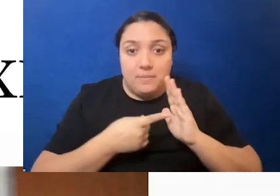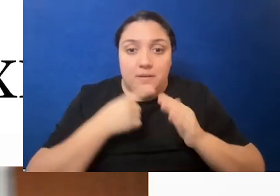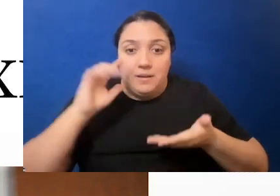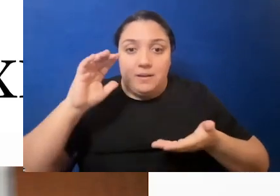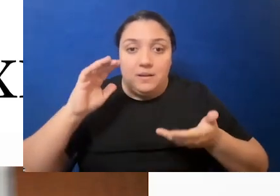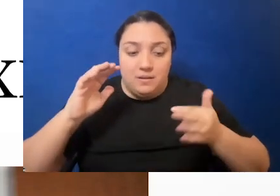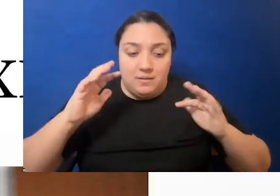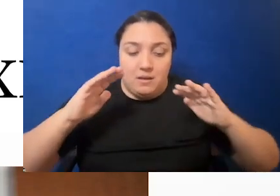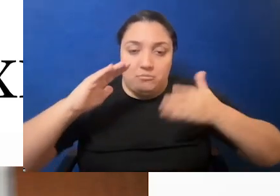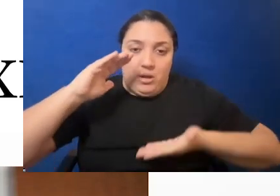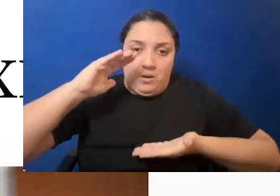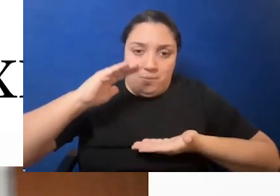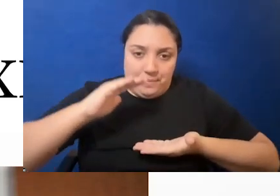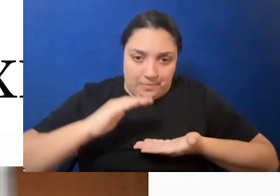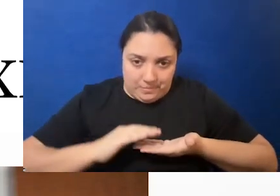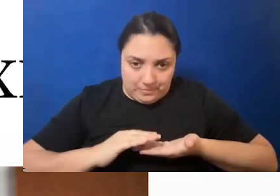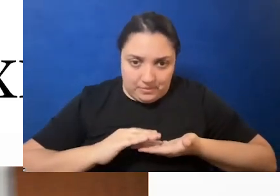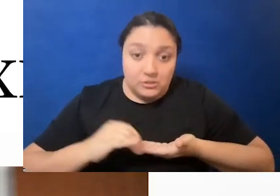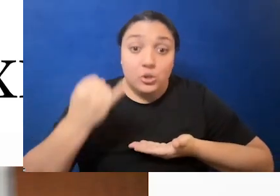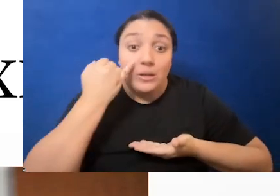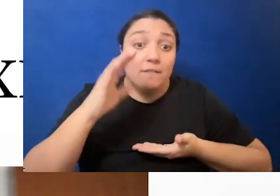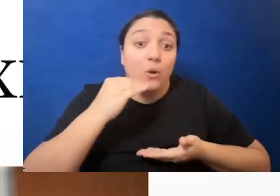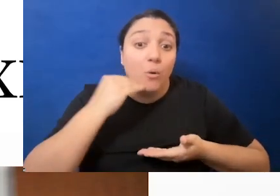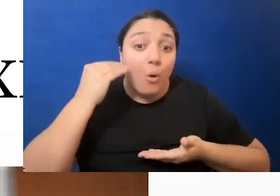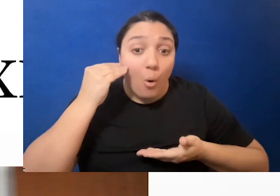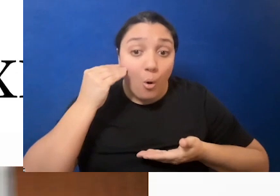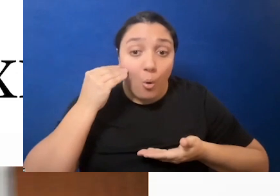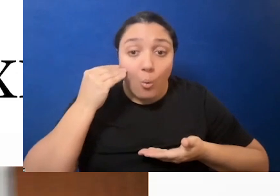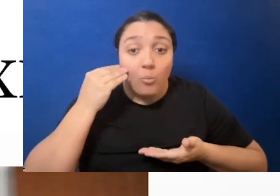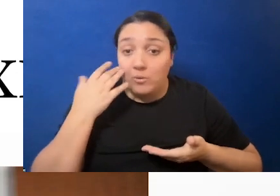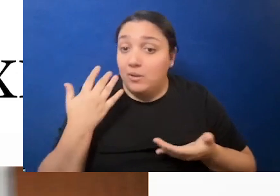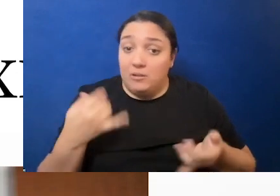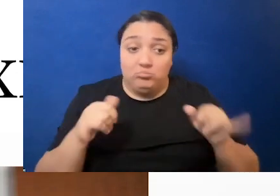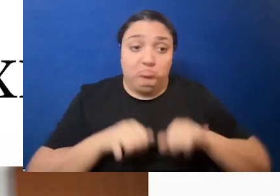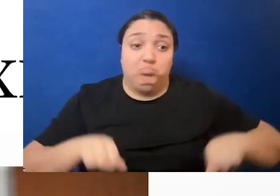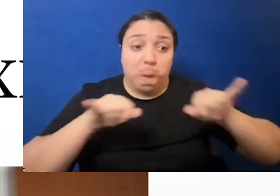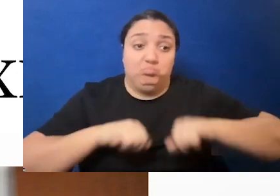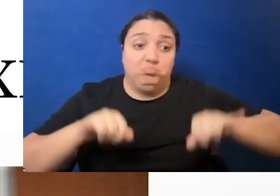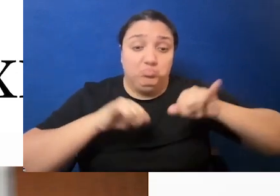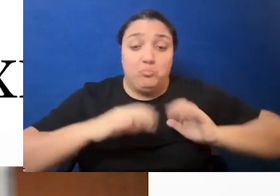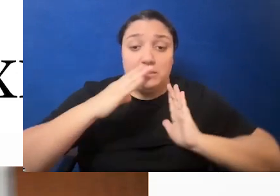ANXIETY DOWN A LITTLE BIT. MAKE YOUR HOME AS PREDICTABLE, WITH A SCHEDULE, LETTING THEM